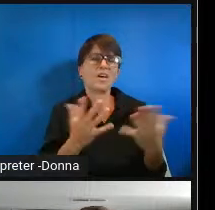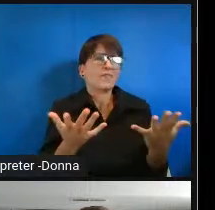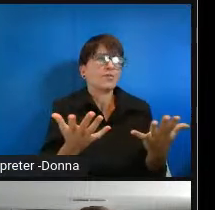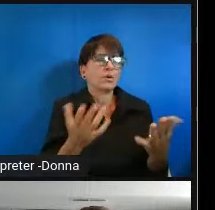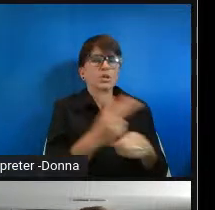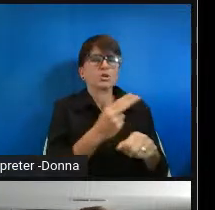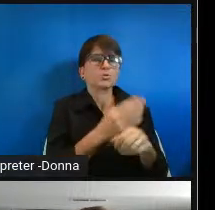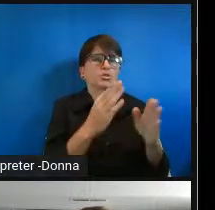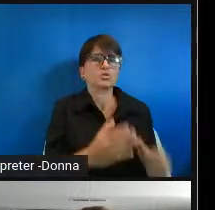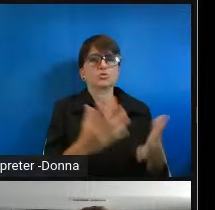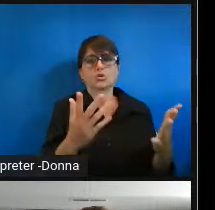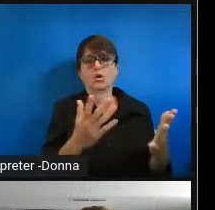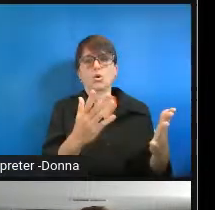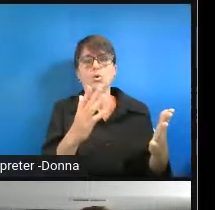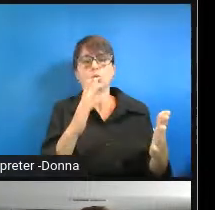Window dot prompt . Window dot print.